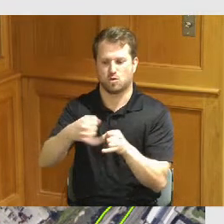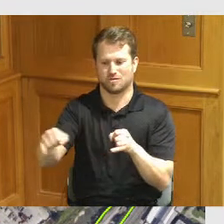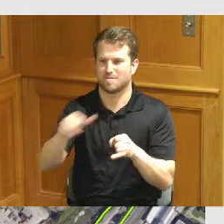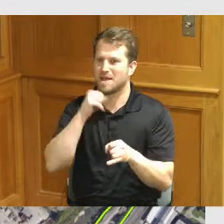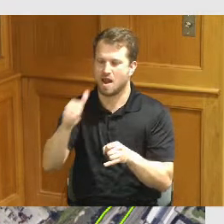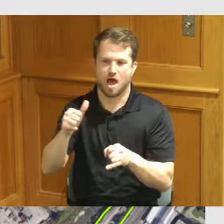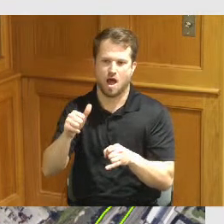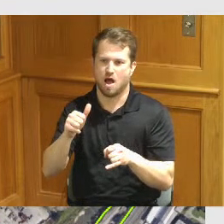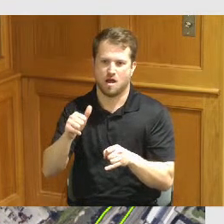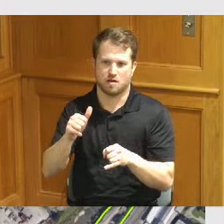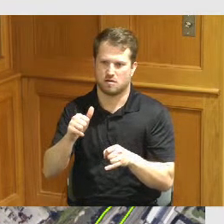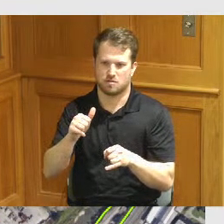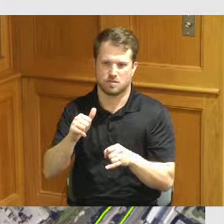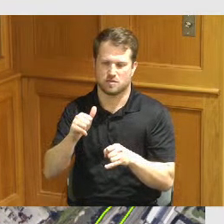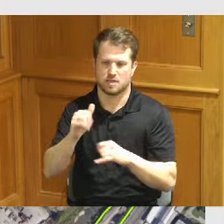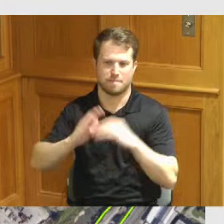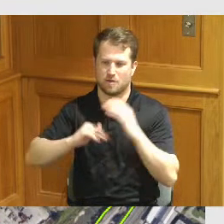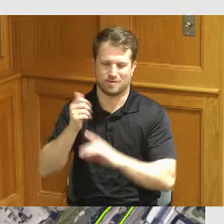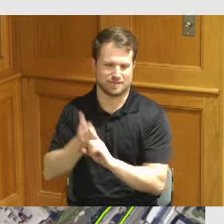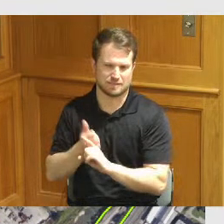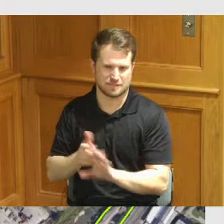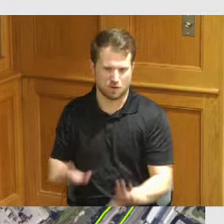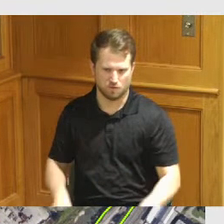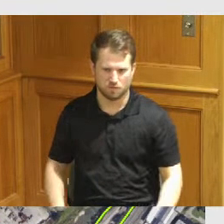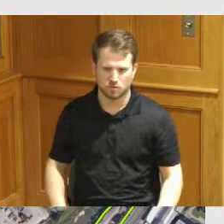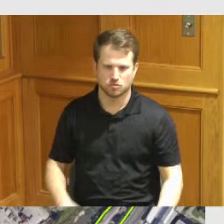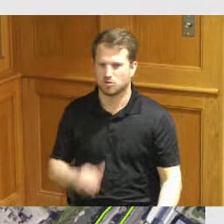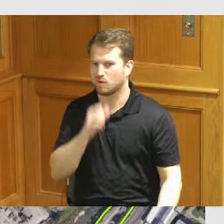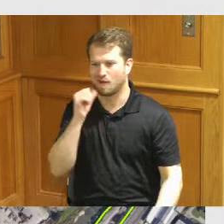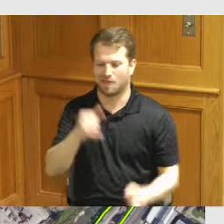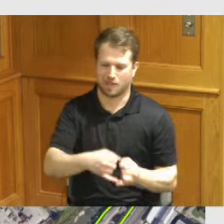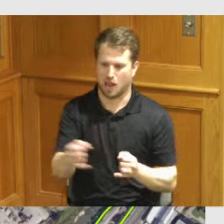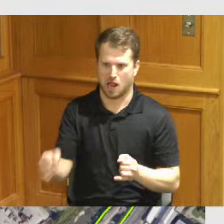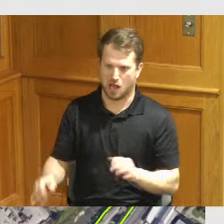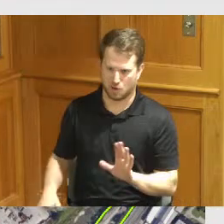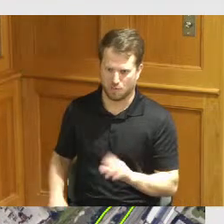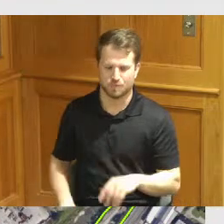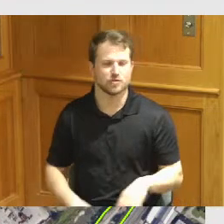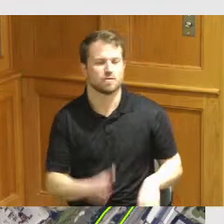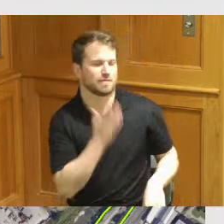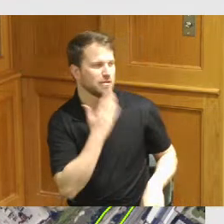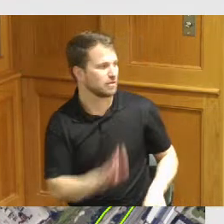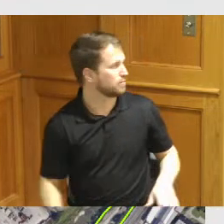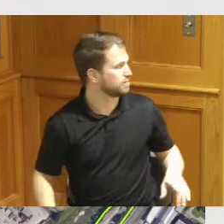these are our property lines that's not that's not the outline of the expansion exactly right